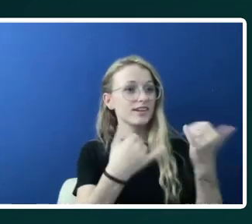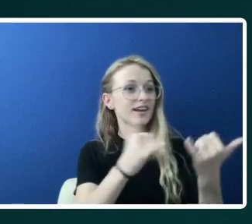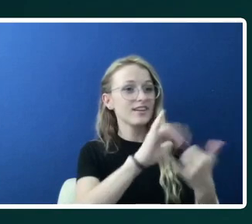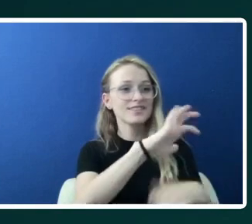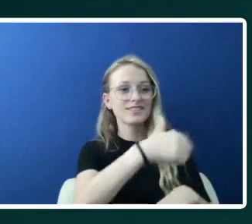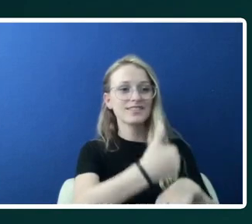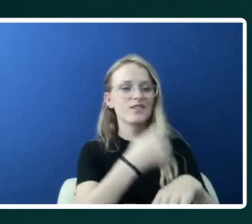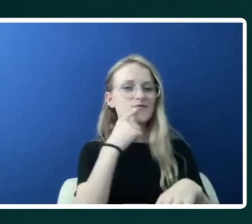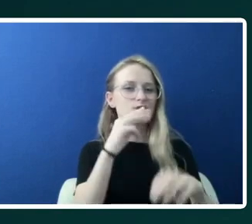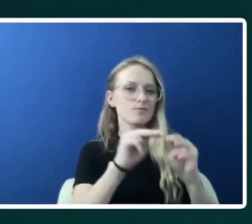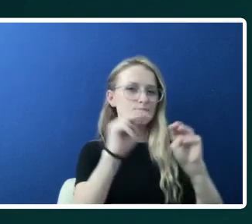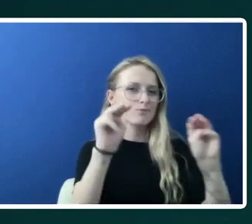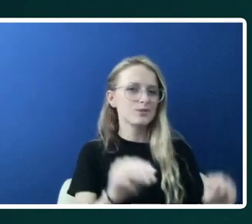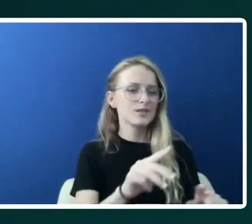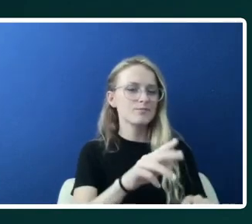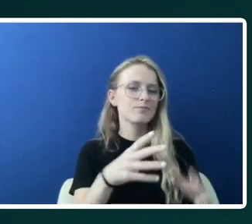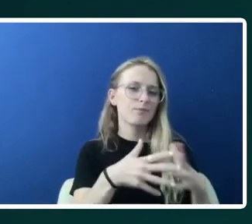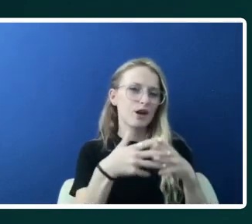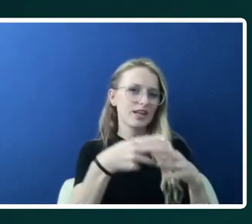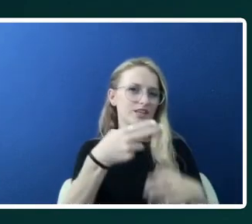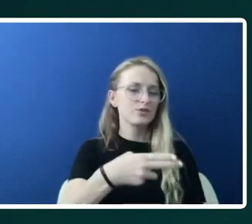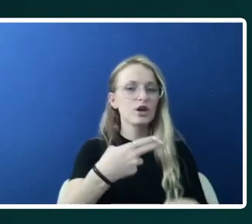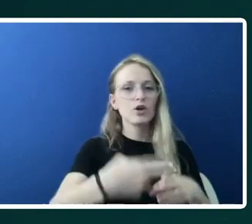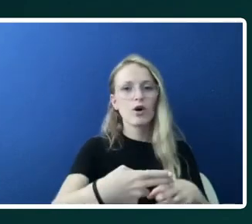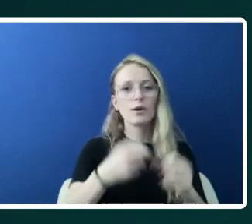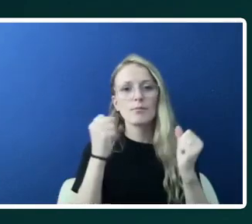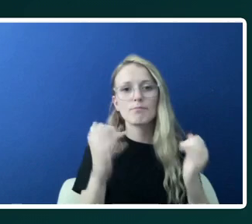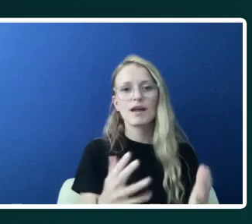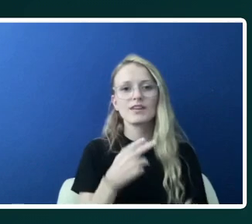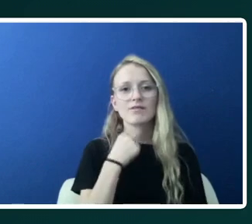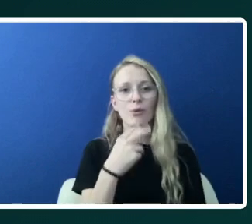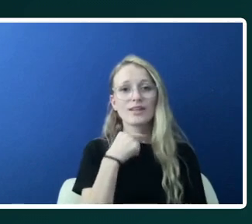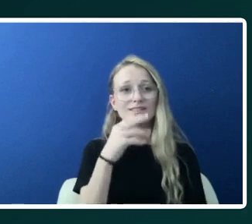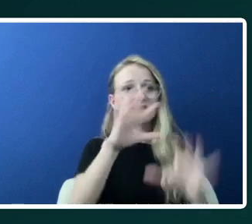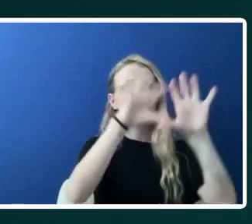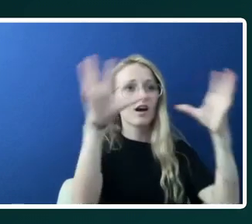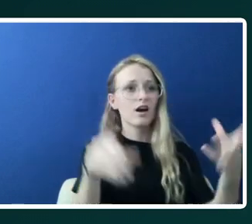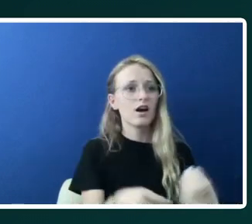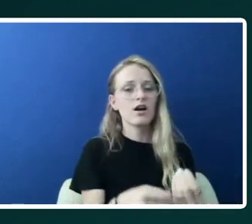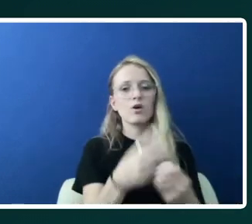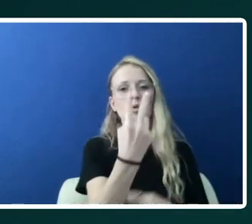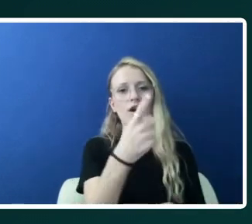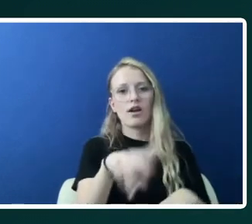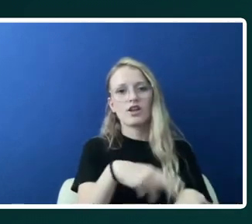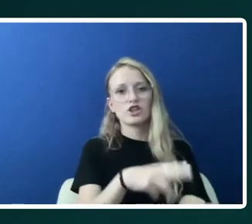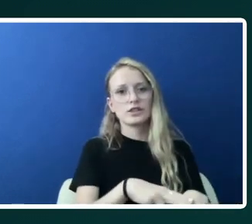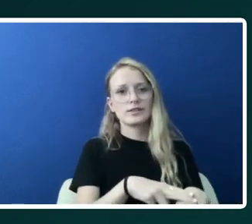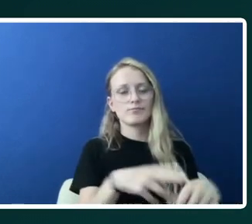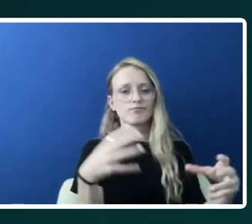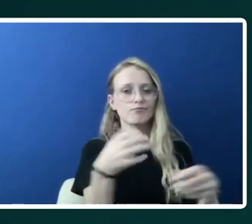of American History called Many Voices, One Nation. We worked with schools across the